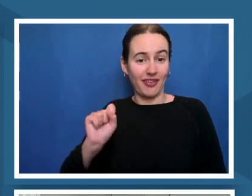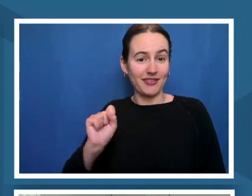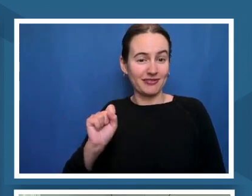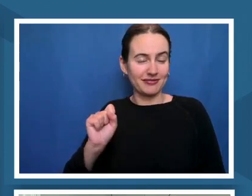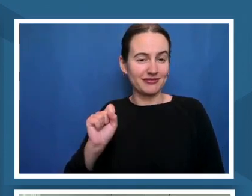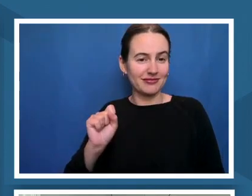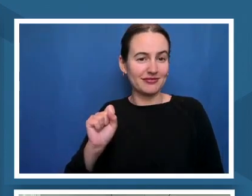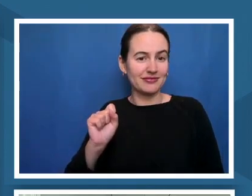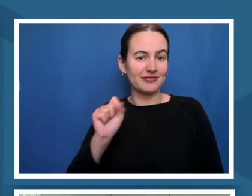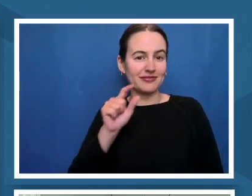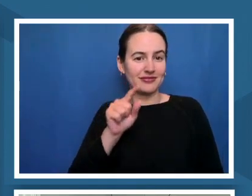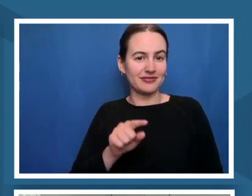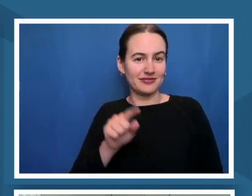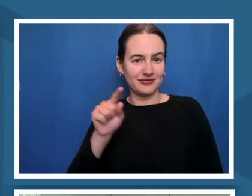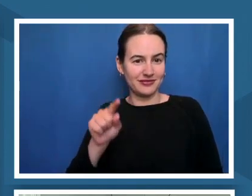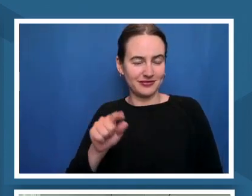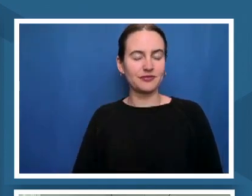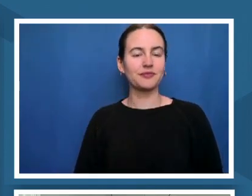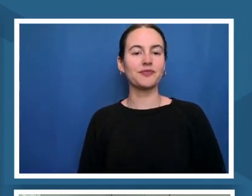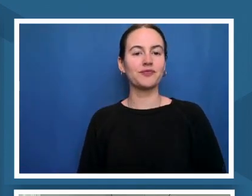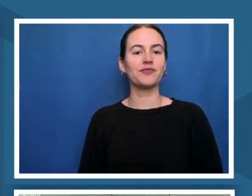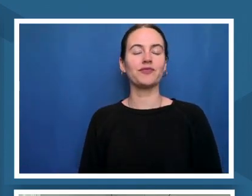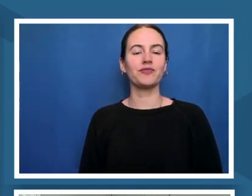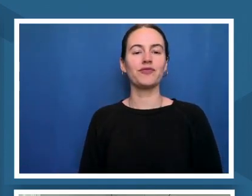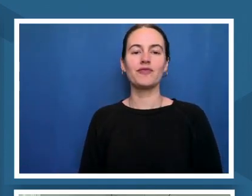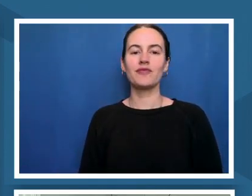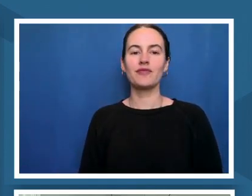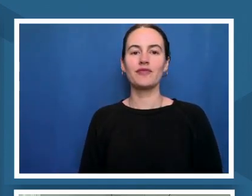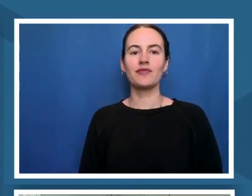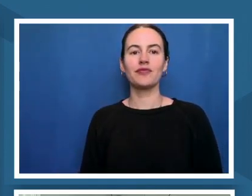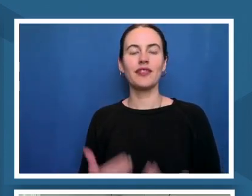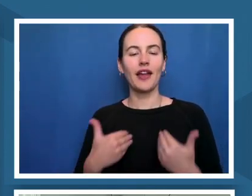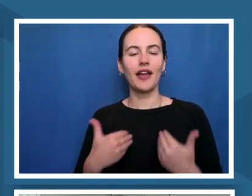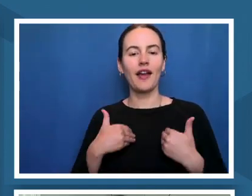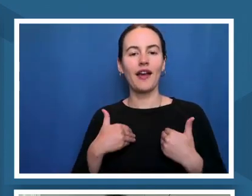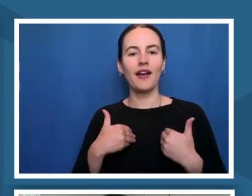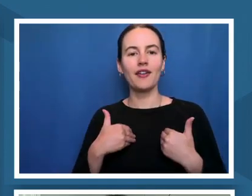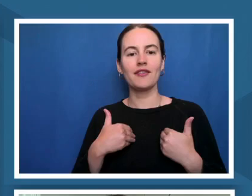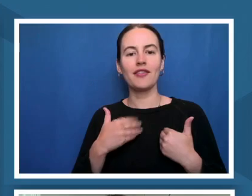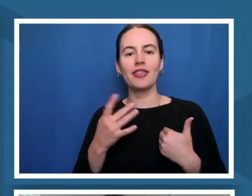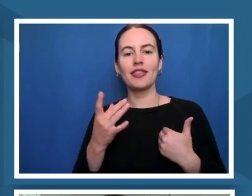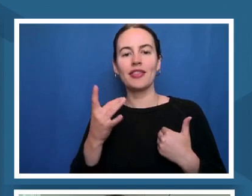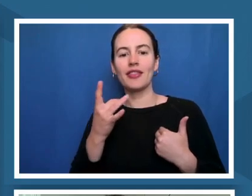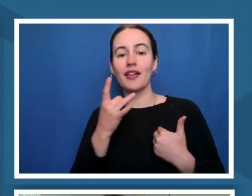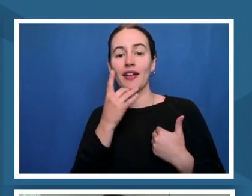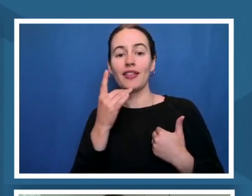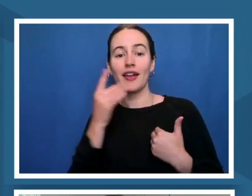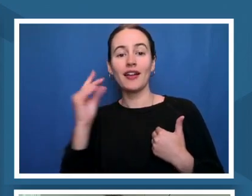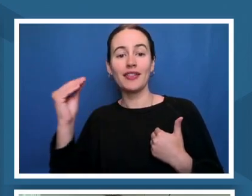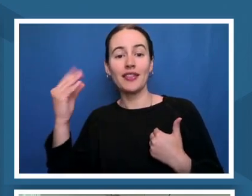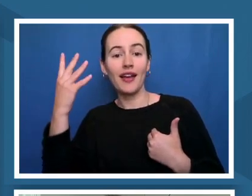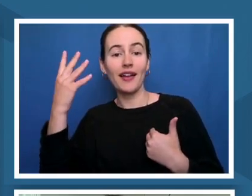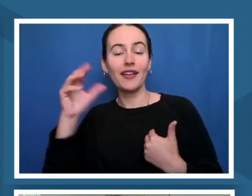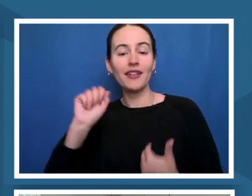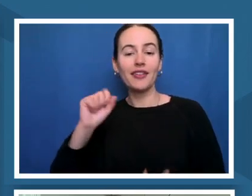and then the contrast between the light and shadow